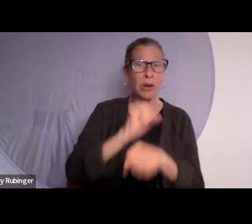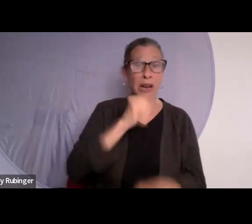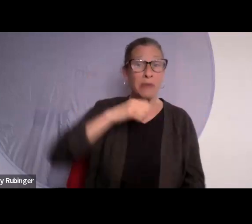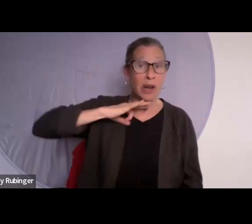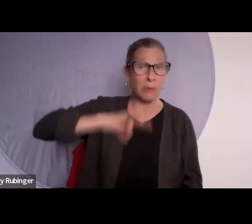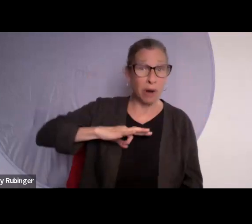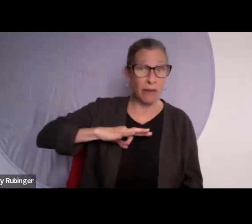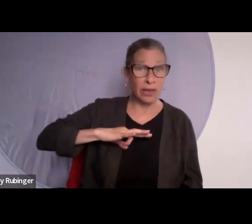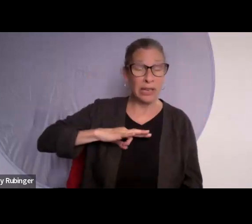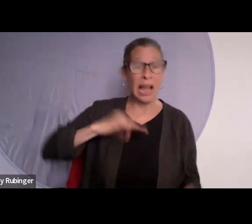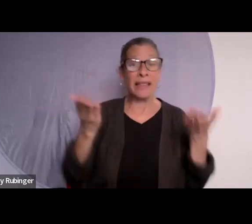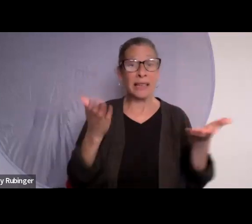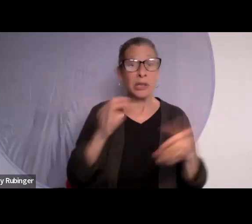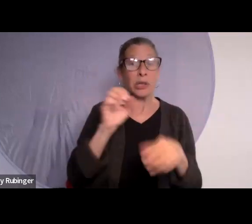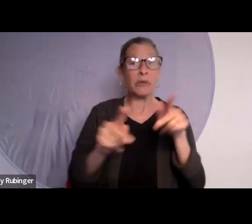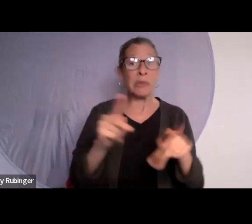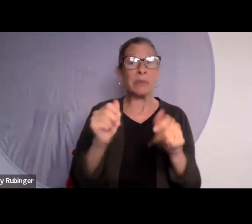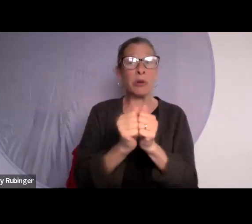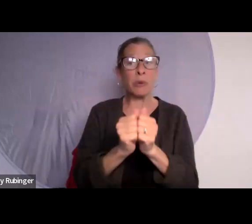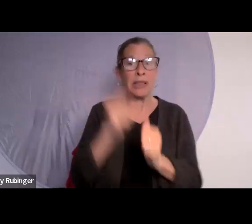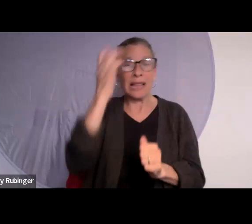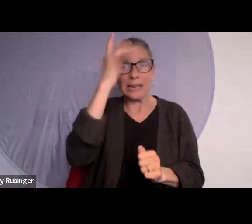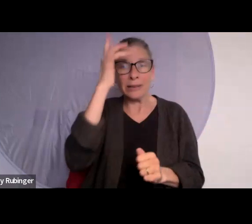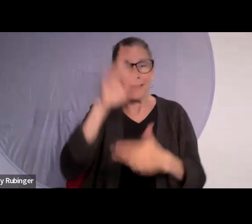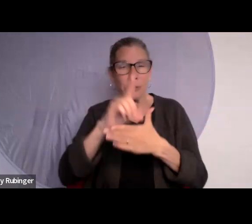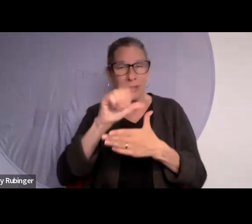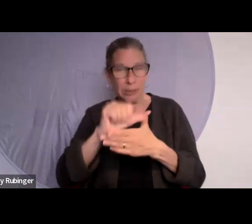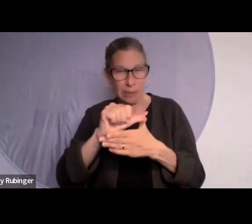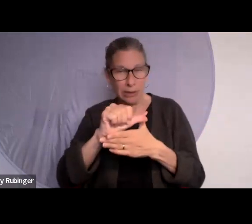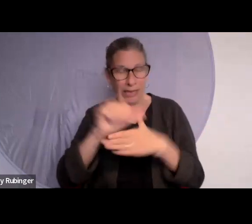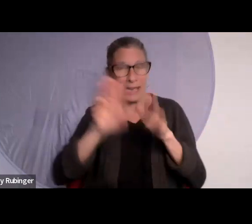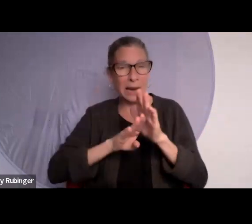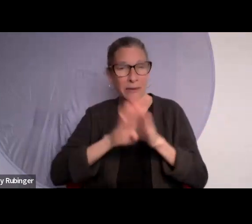intellectual and developmental disabilities. And during that